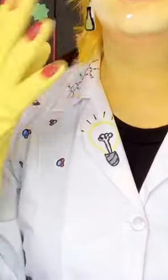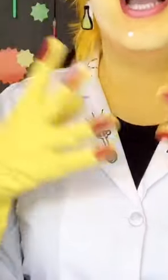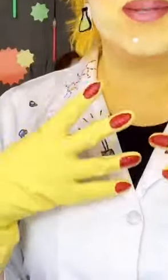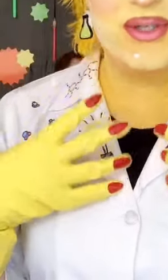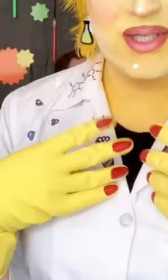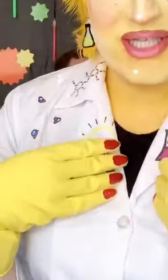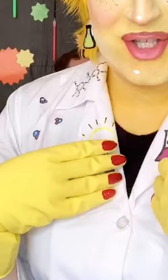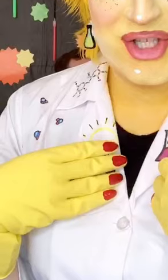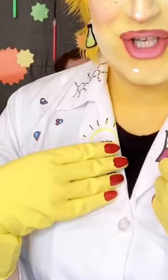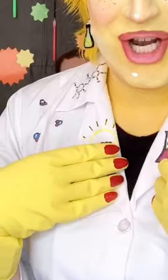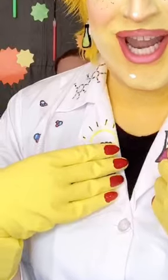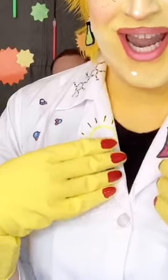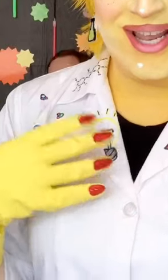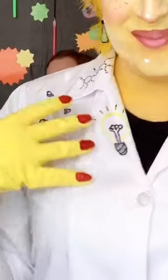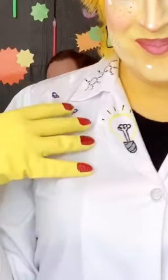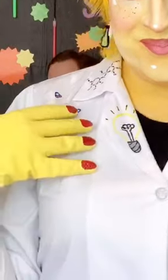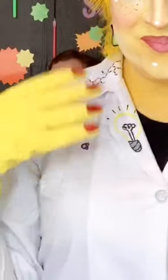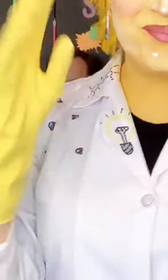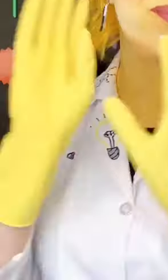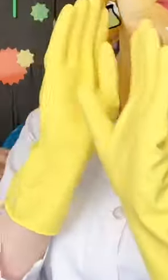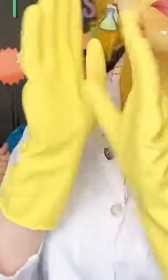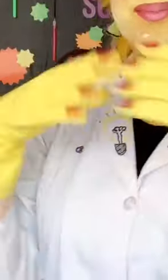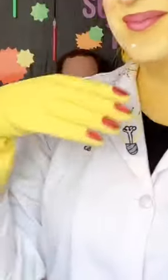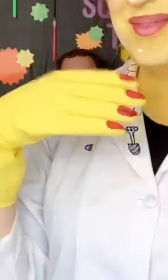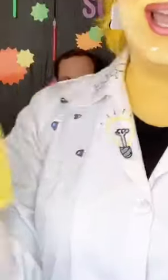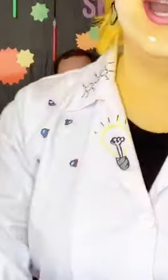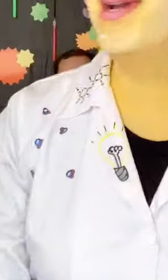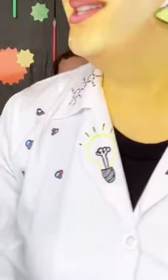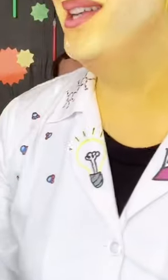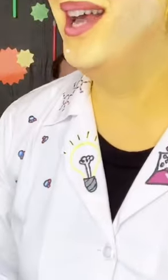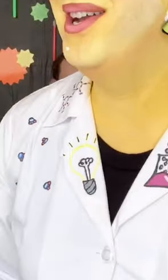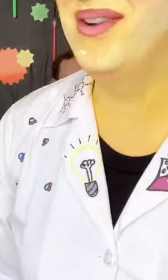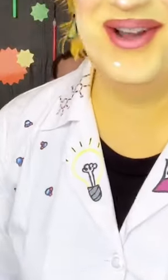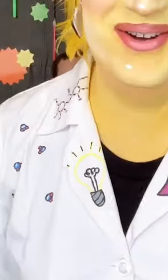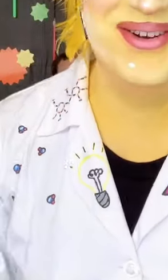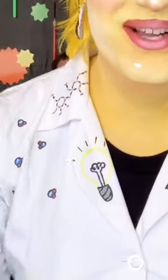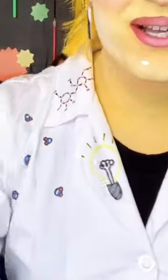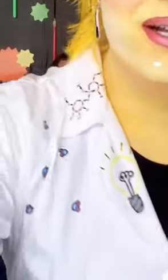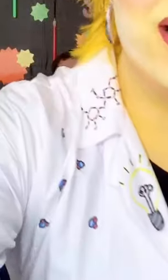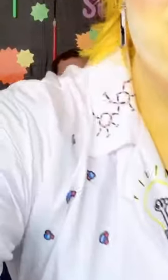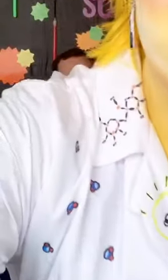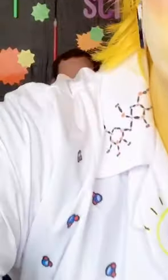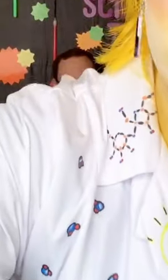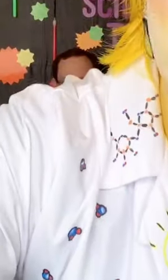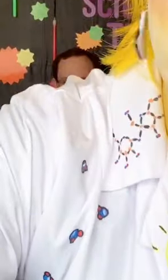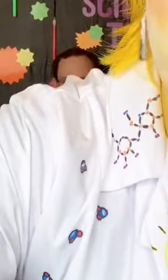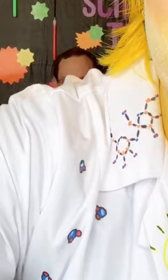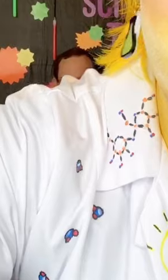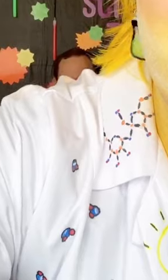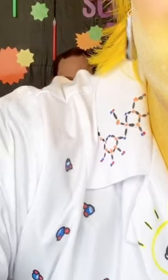Absolutely stunning. Anyways, I don't know. Uh! Here, can I...